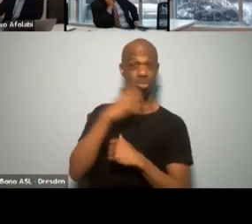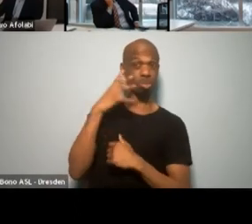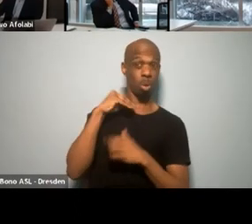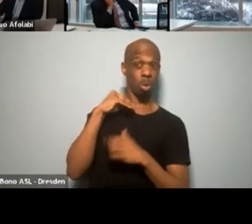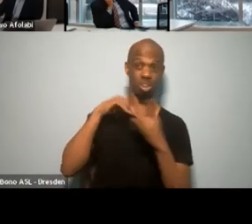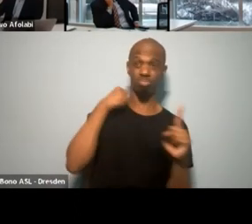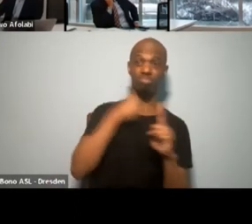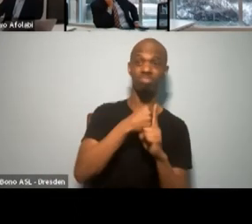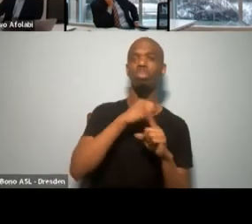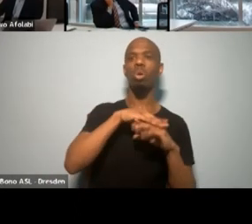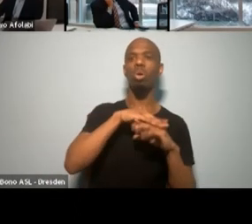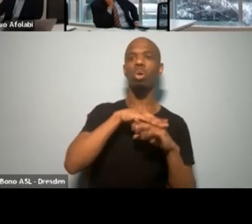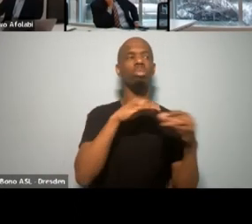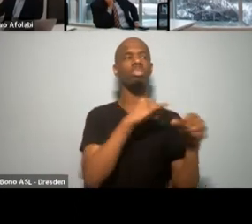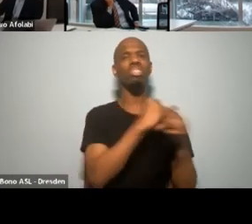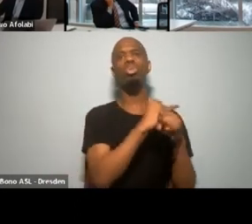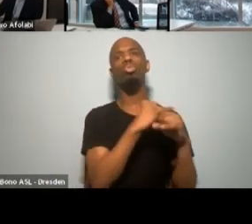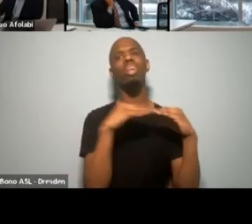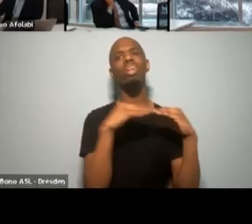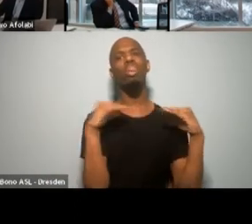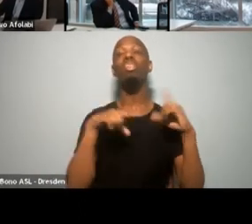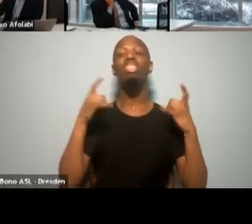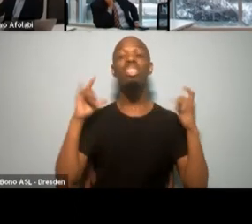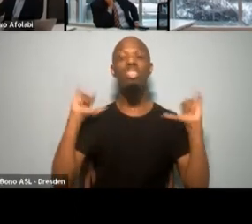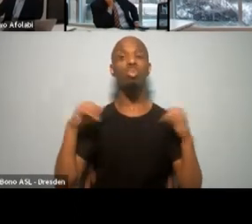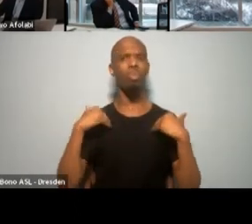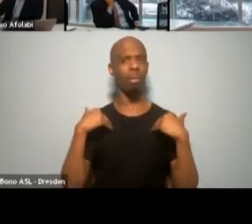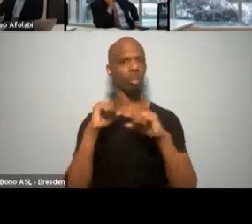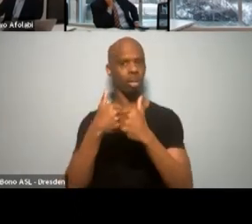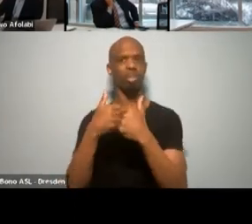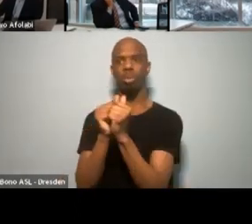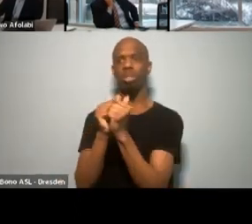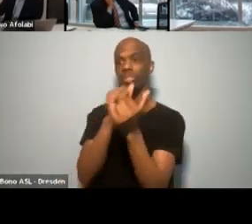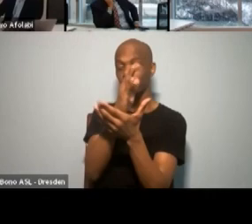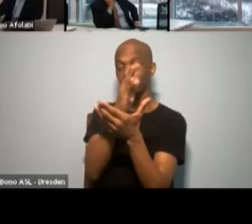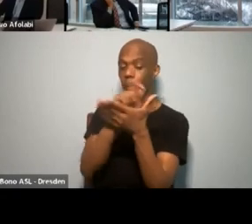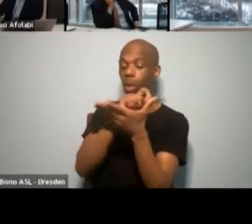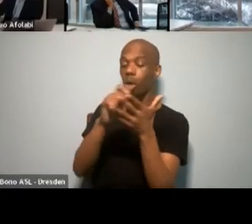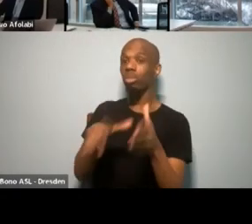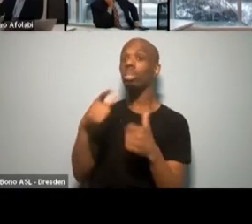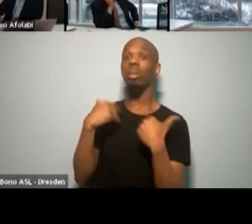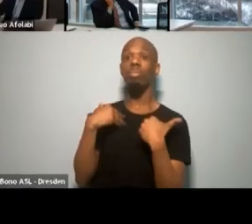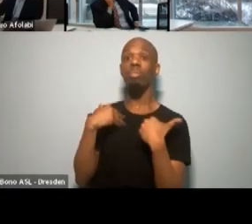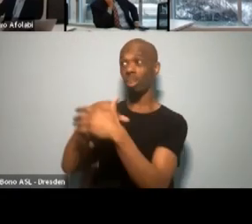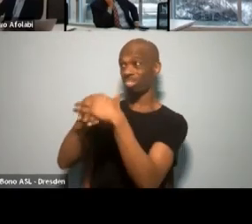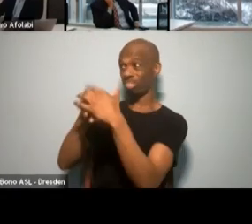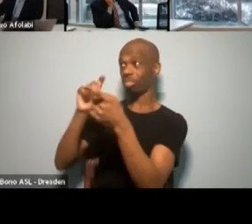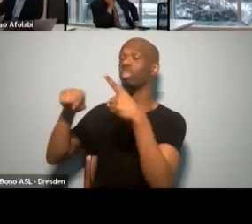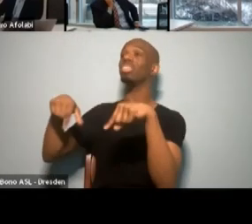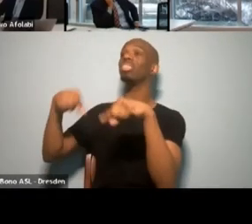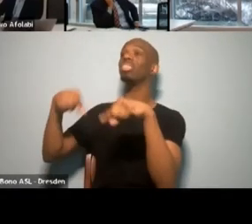there are challenges with authors accessing this information. And I hope that the Freedom of Information Act would help